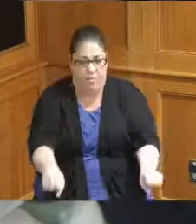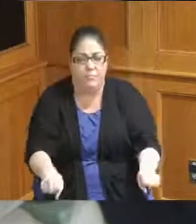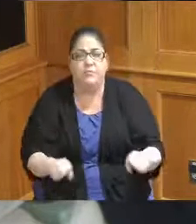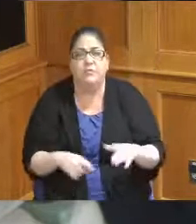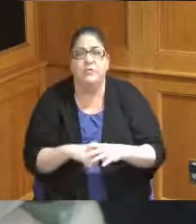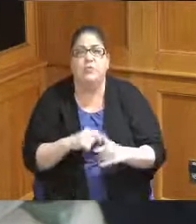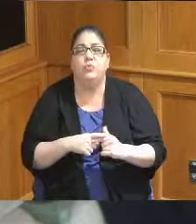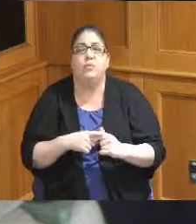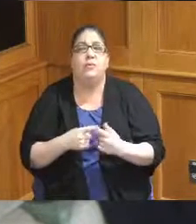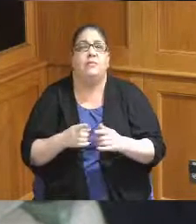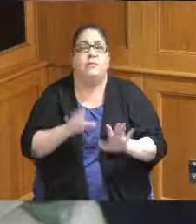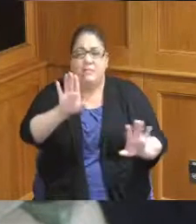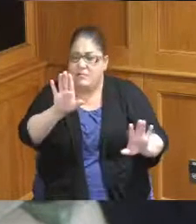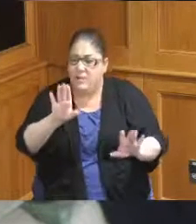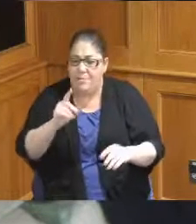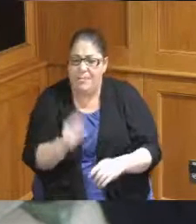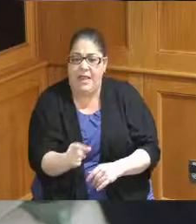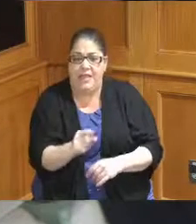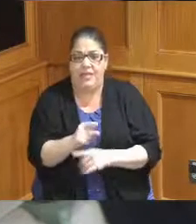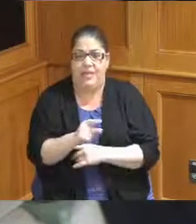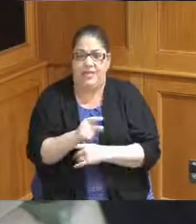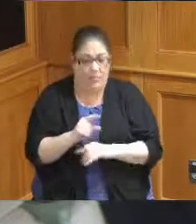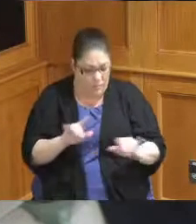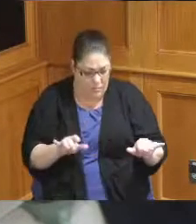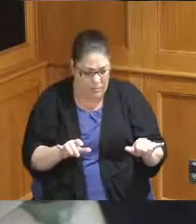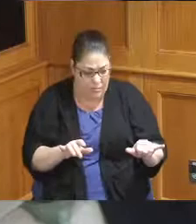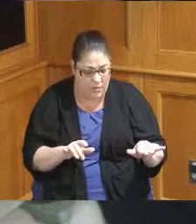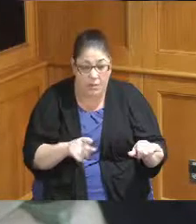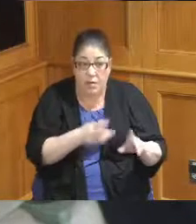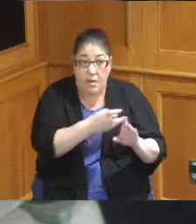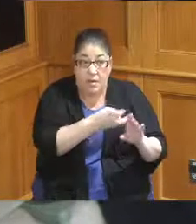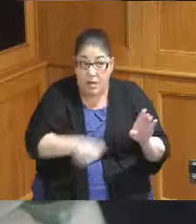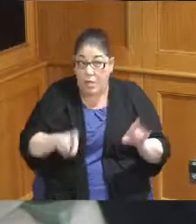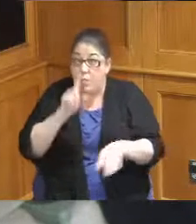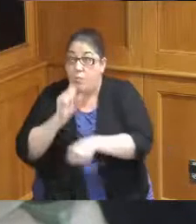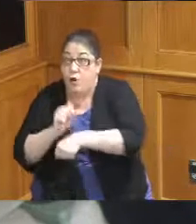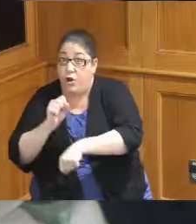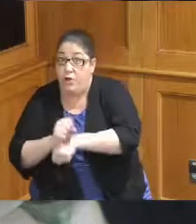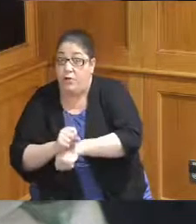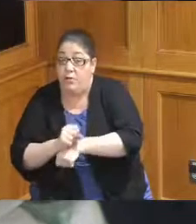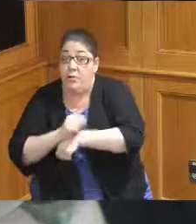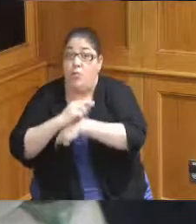the question immediately are those redundancies occurring are those rollovers happening so that's